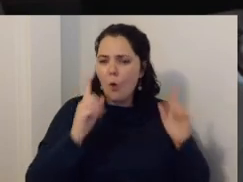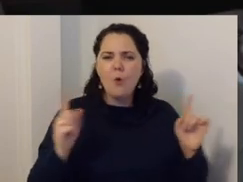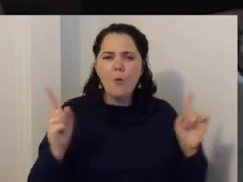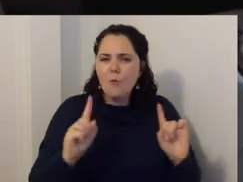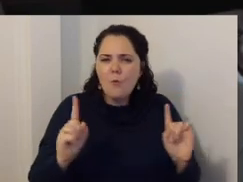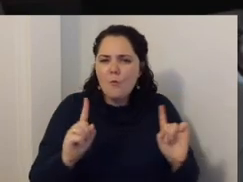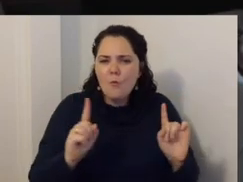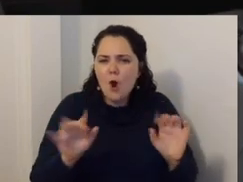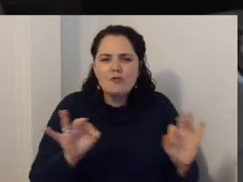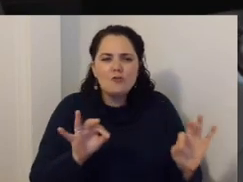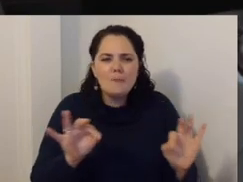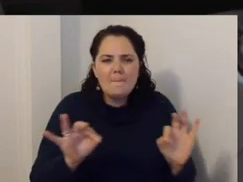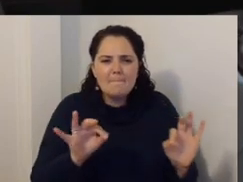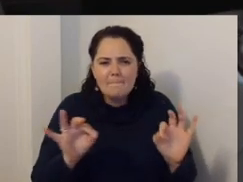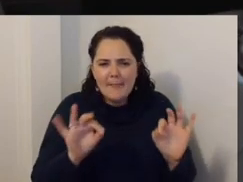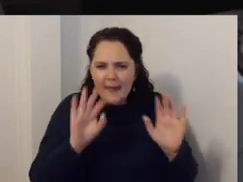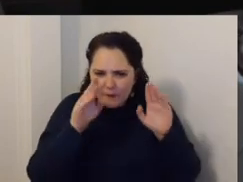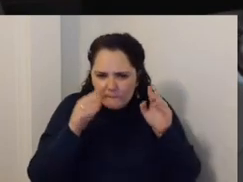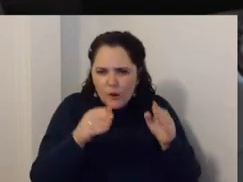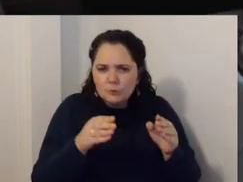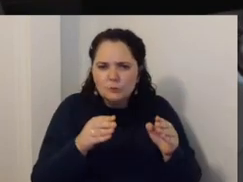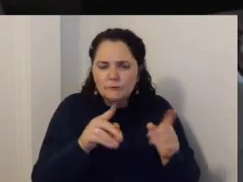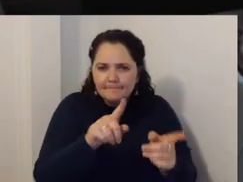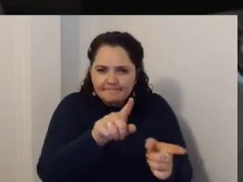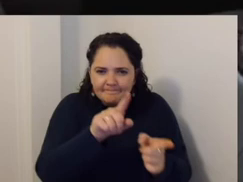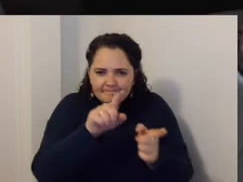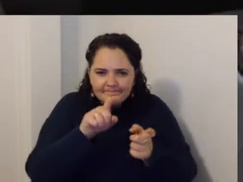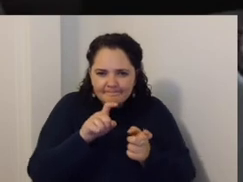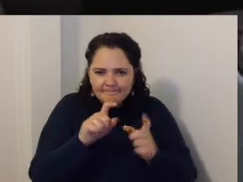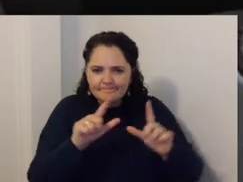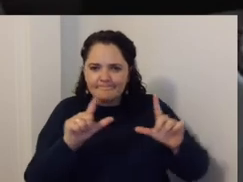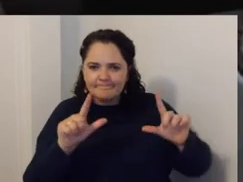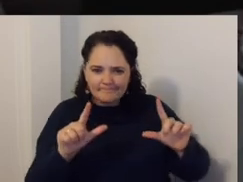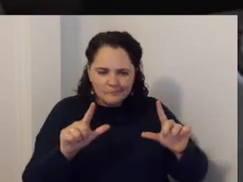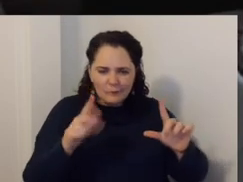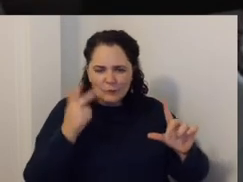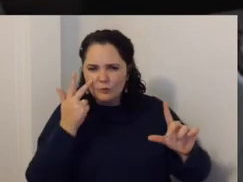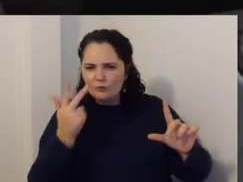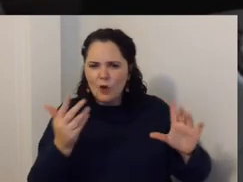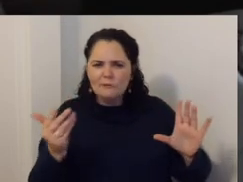to focus in on and how you're really going to exaggerate and emphasize the dark manner where